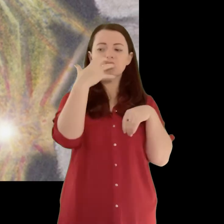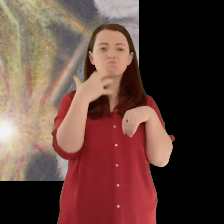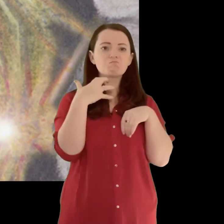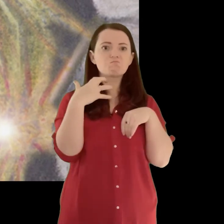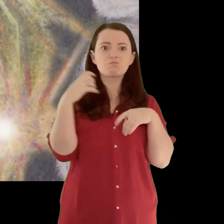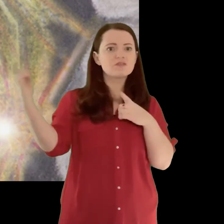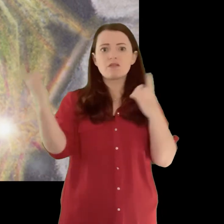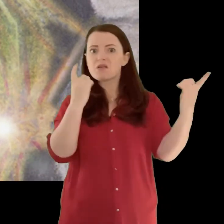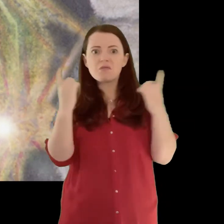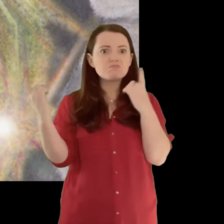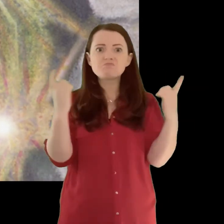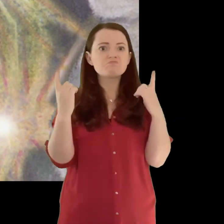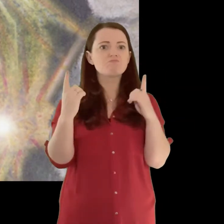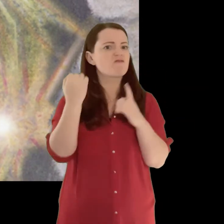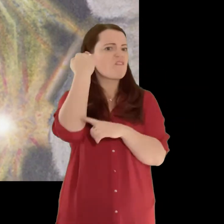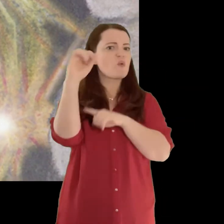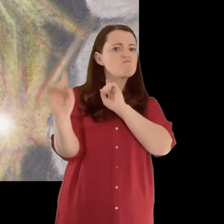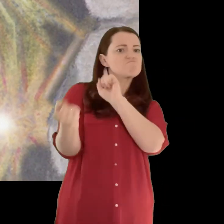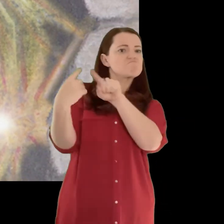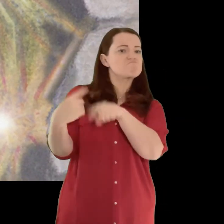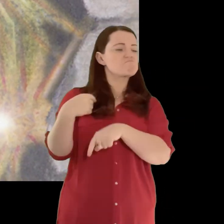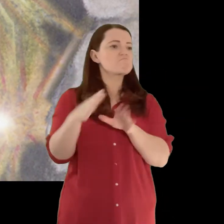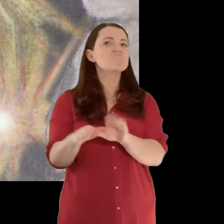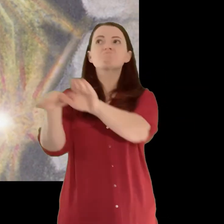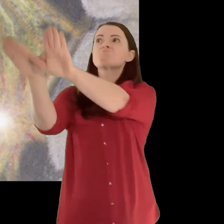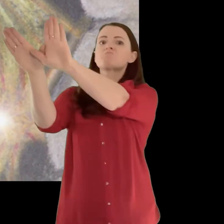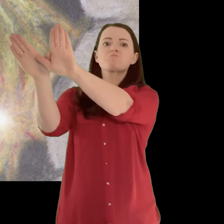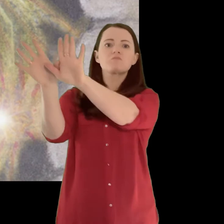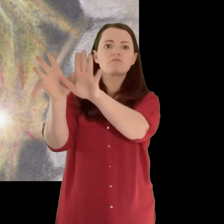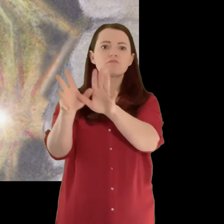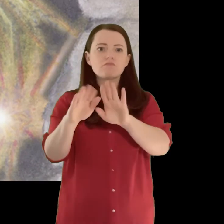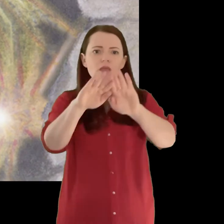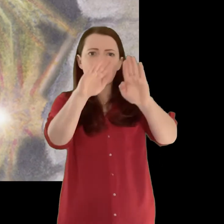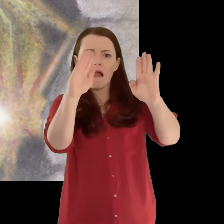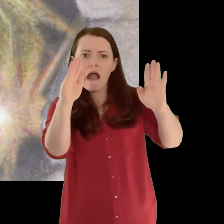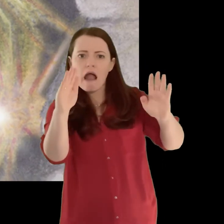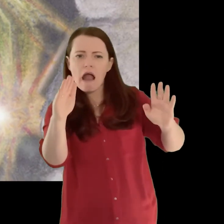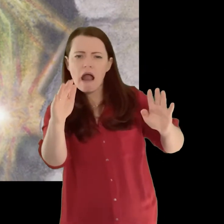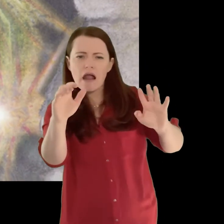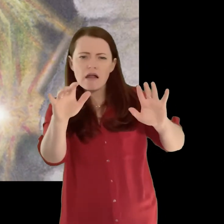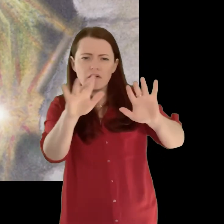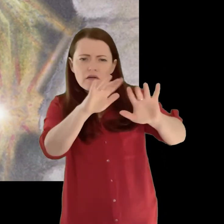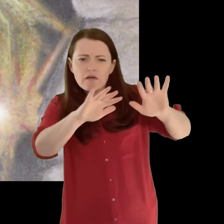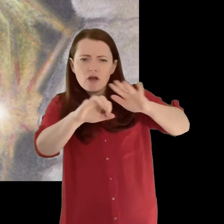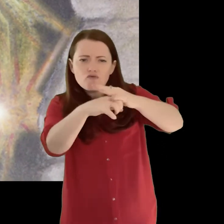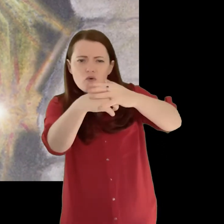and never stopped in the night and refused to answer questions and a barrier grew That surrounded the cave mouth